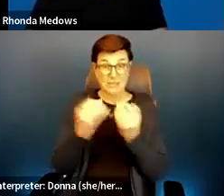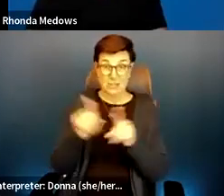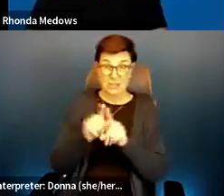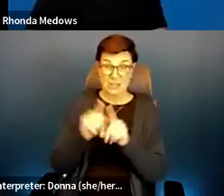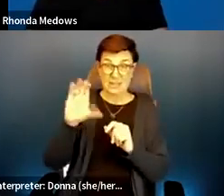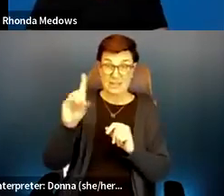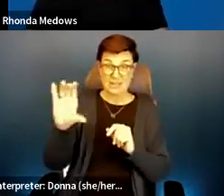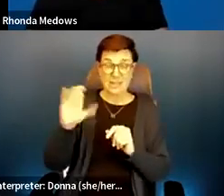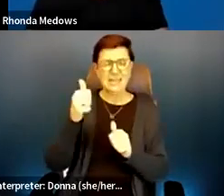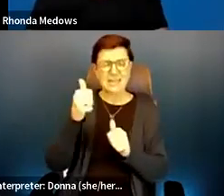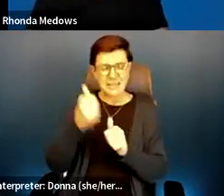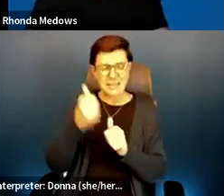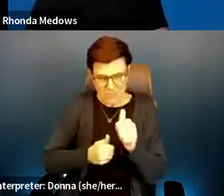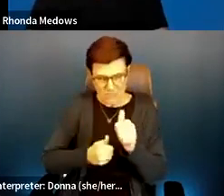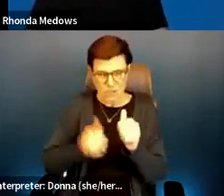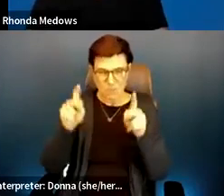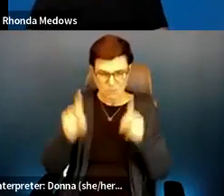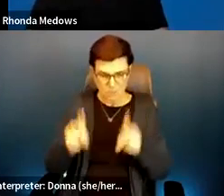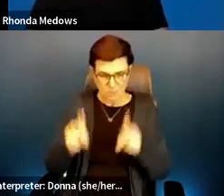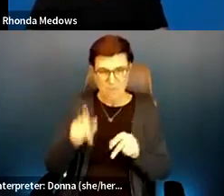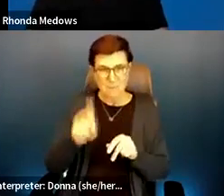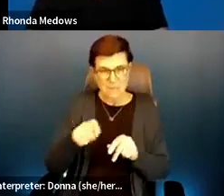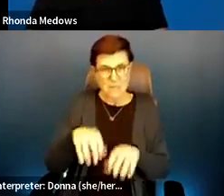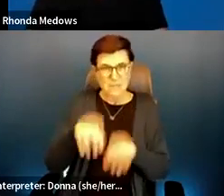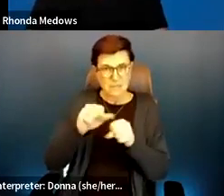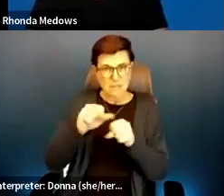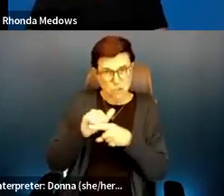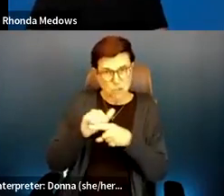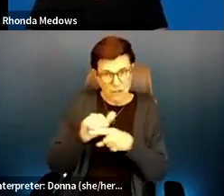to be trained, you know, in incident command structure